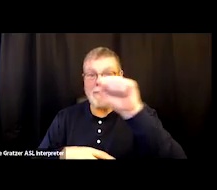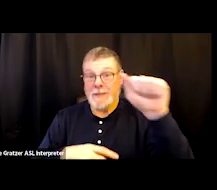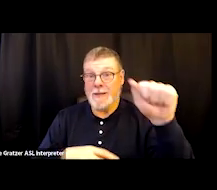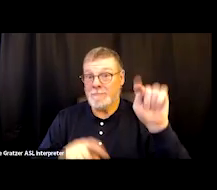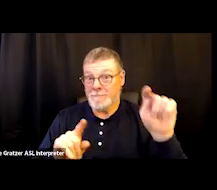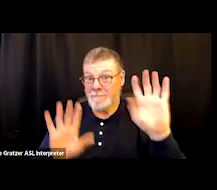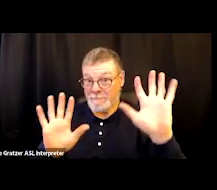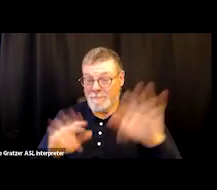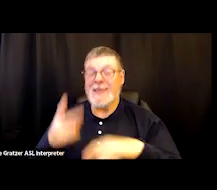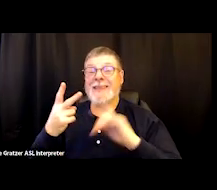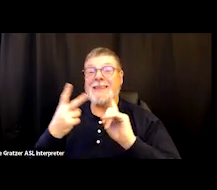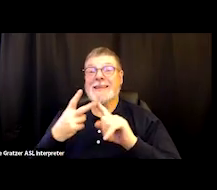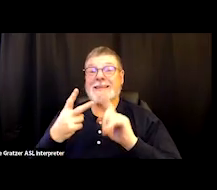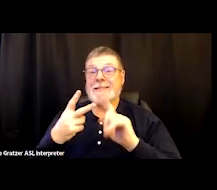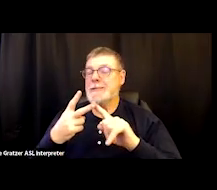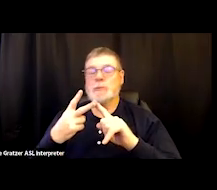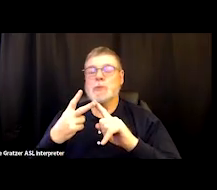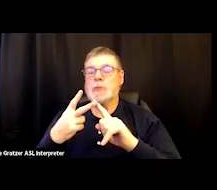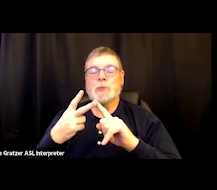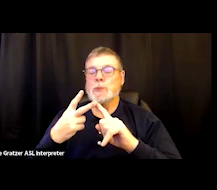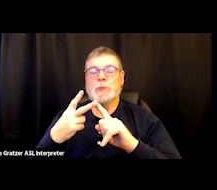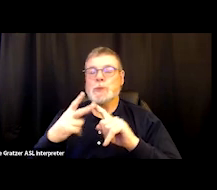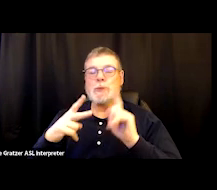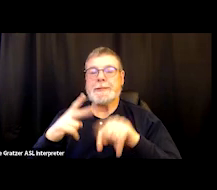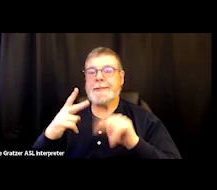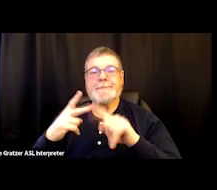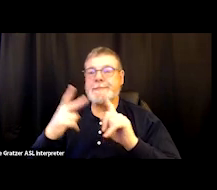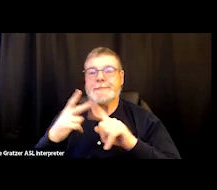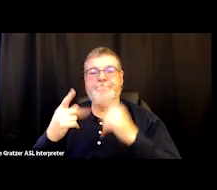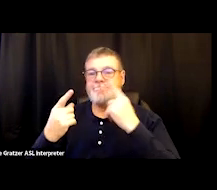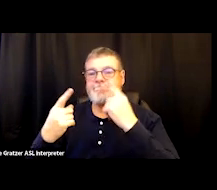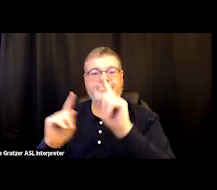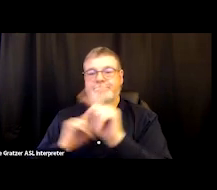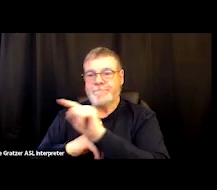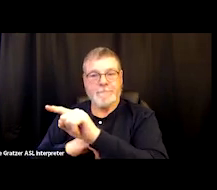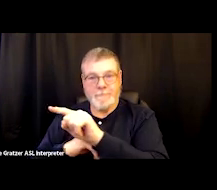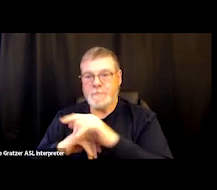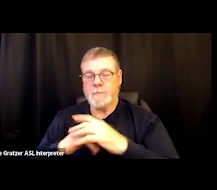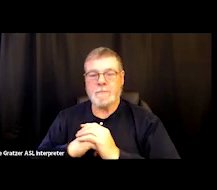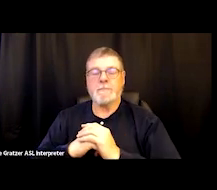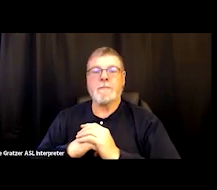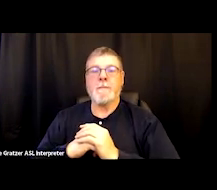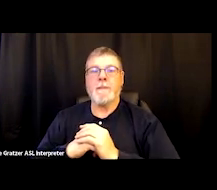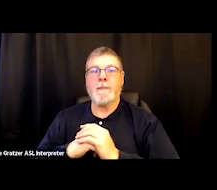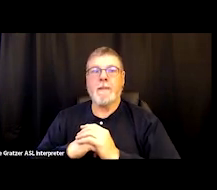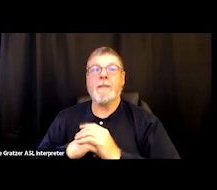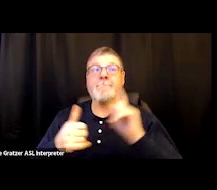The second scenario is that you were not able to help them set up a my Social Security account. So this is the first scenario.